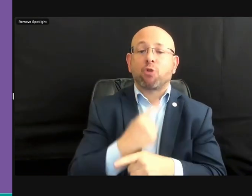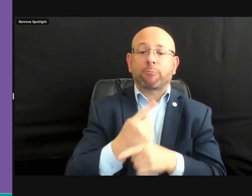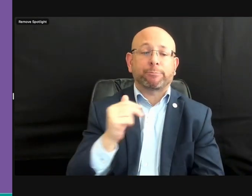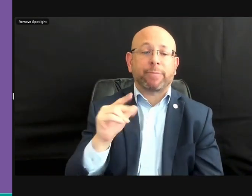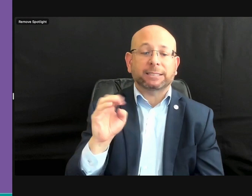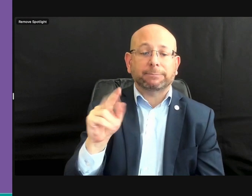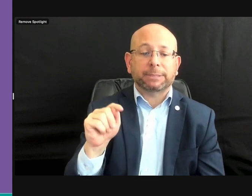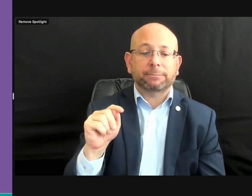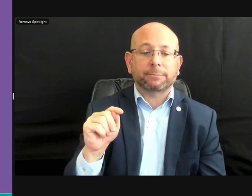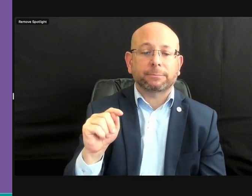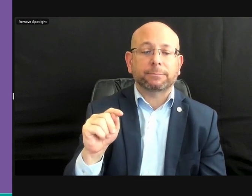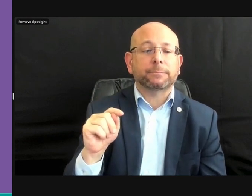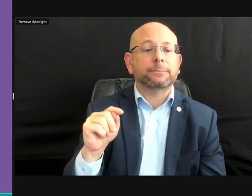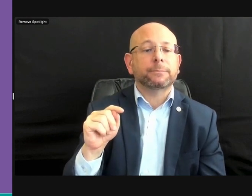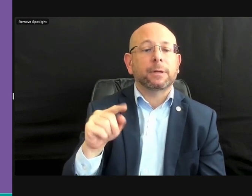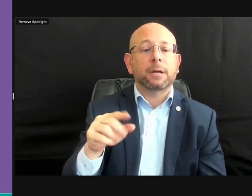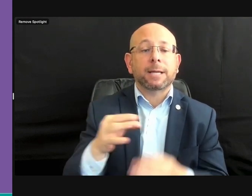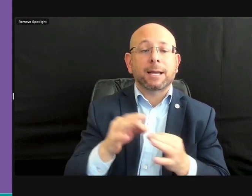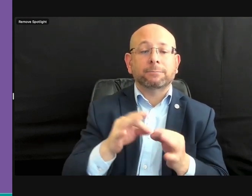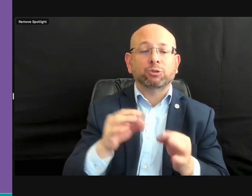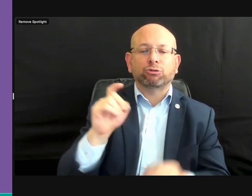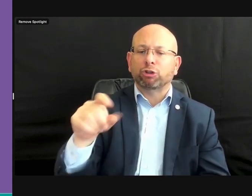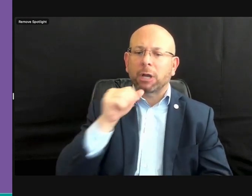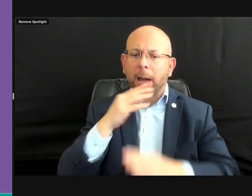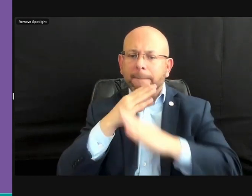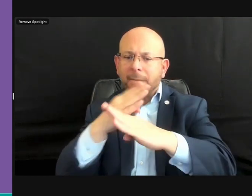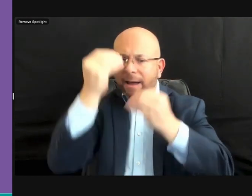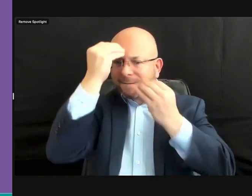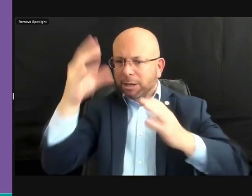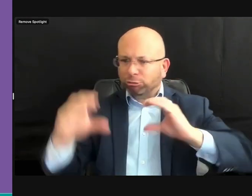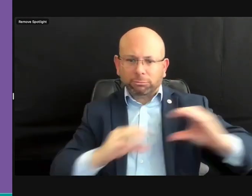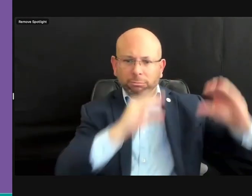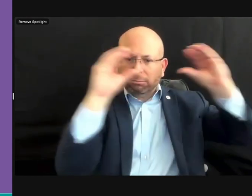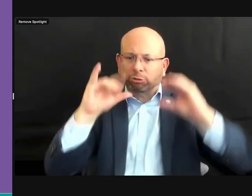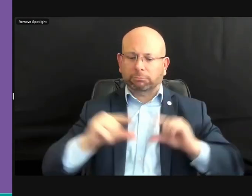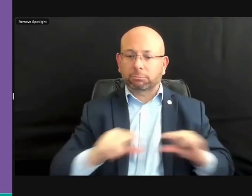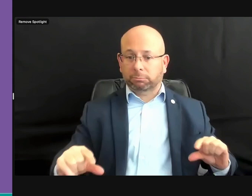Proper placement, meaning that captions should not block important on-screen information.